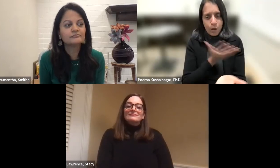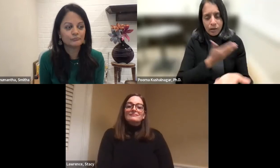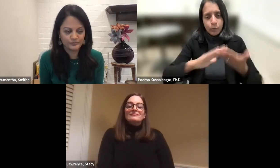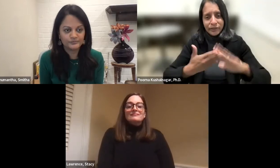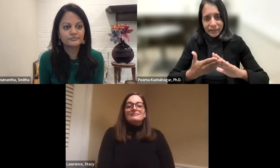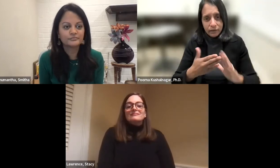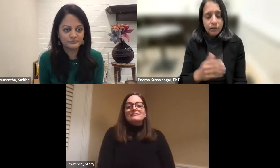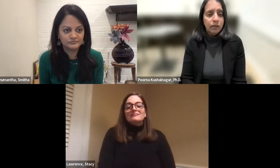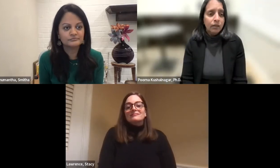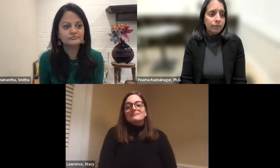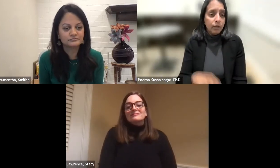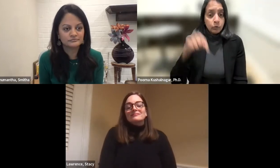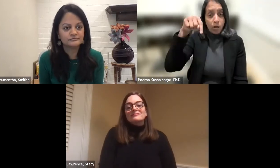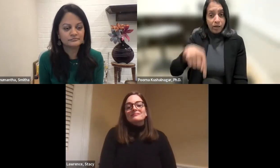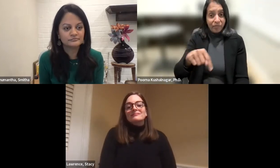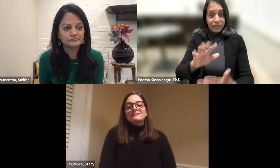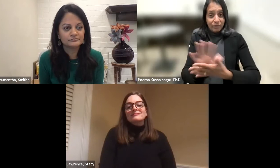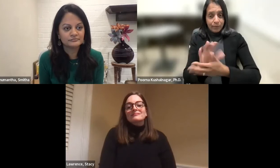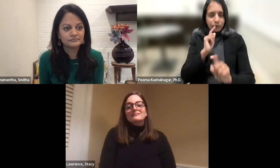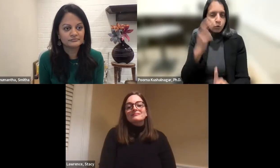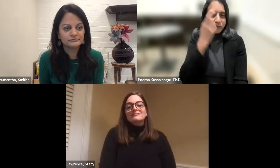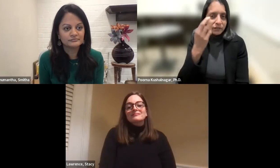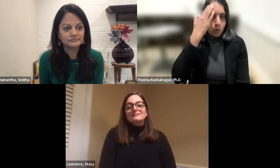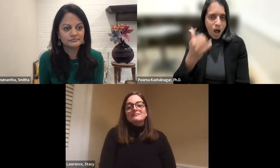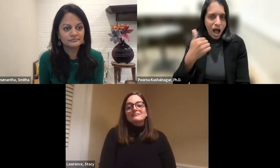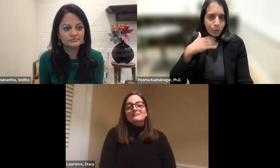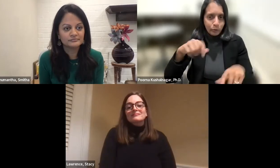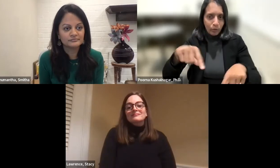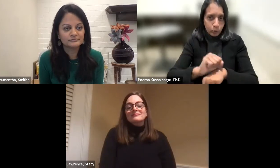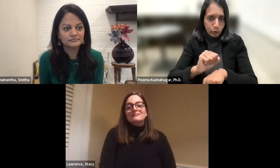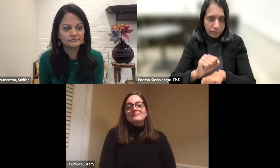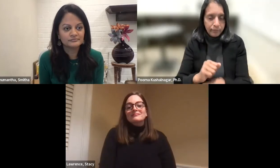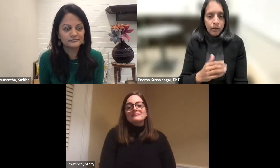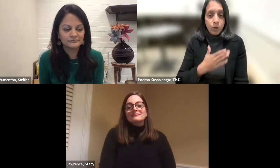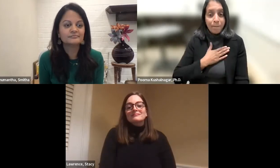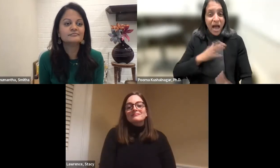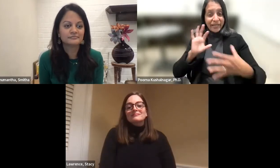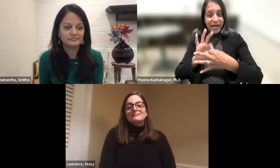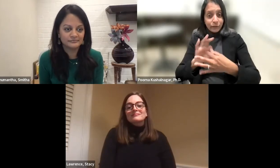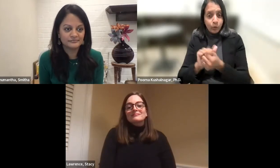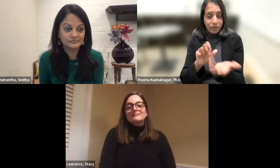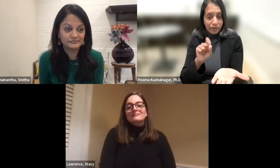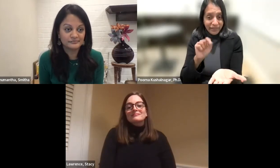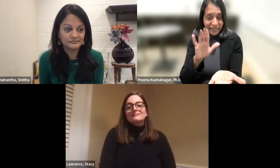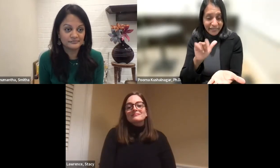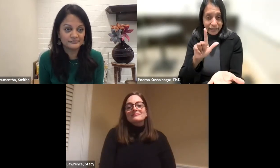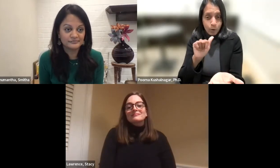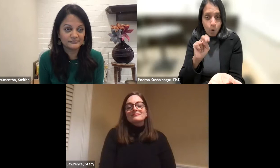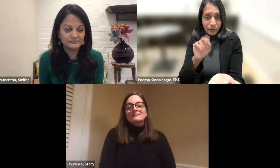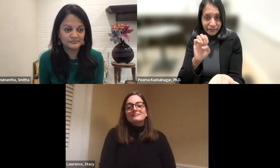so we need to advocate for our community members who are caregivers, and that's the reason why we've decided to do this work.